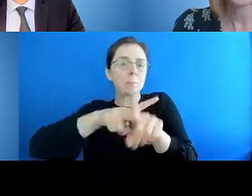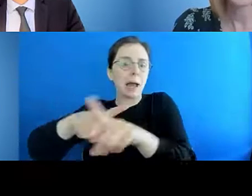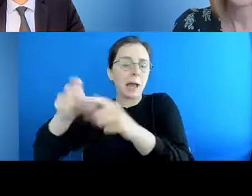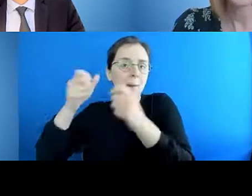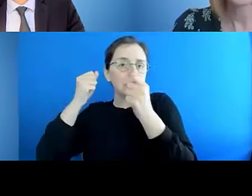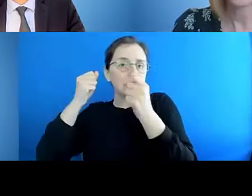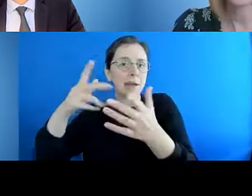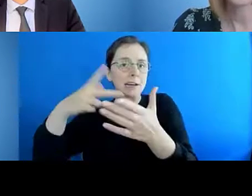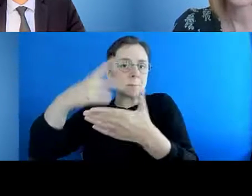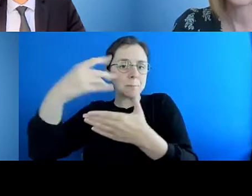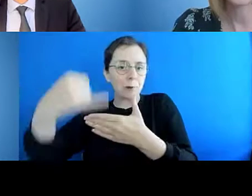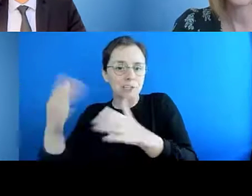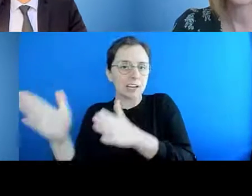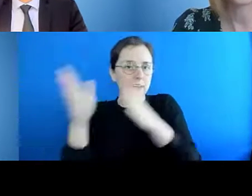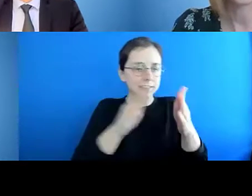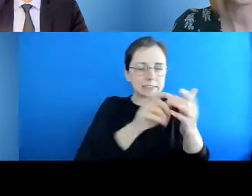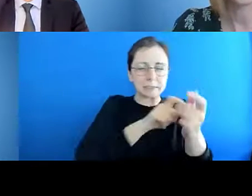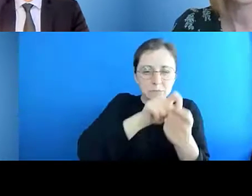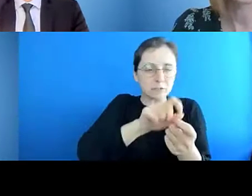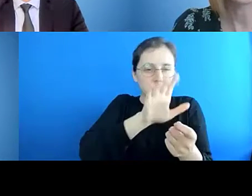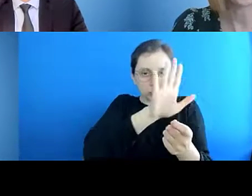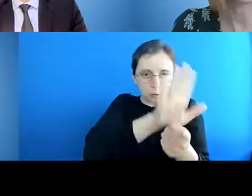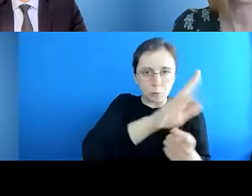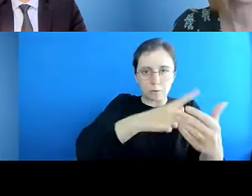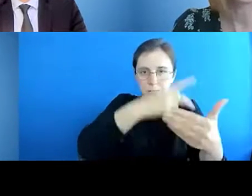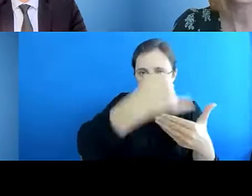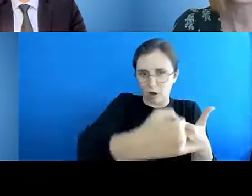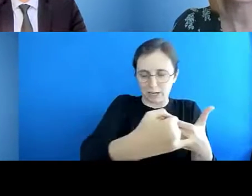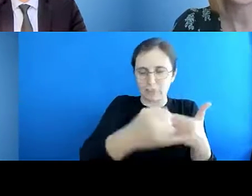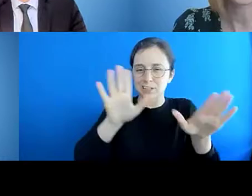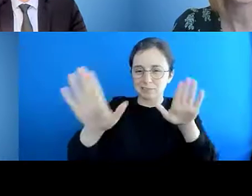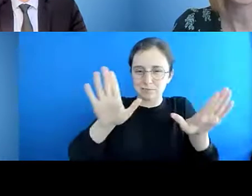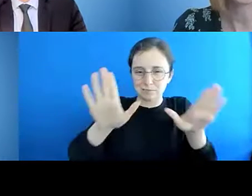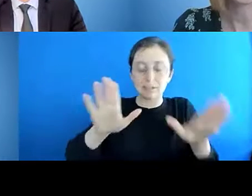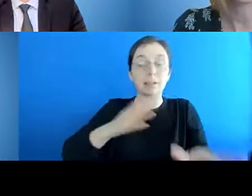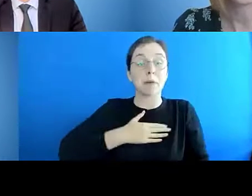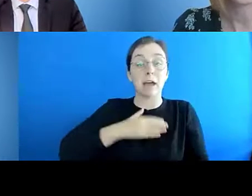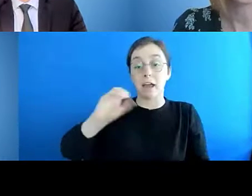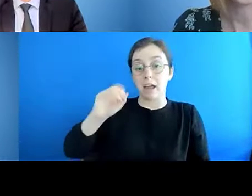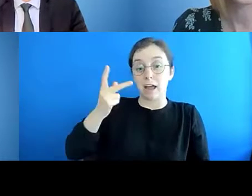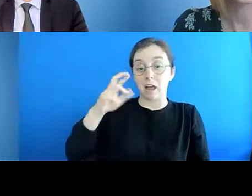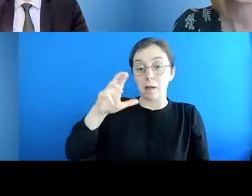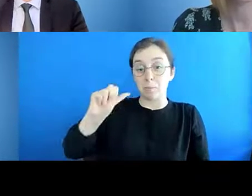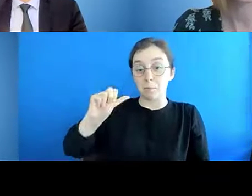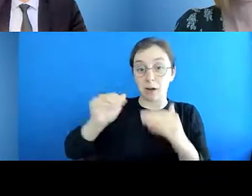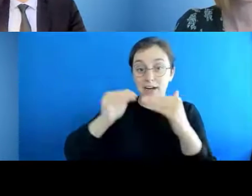Hopefully that's helpful, and again, my OPERA colleagues might be able to add some more specific details